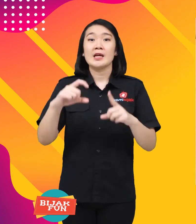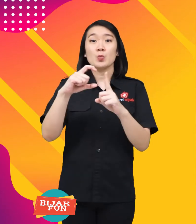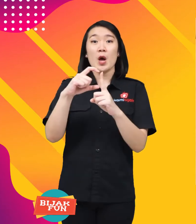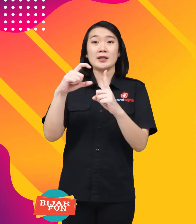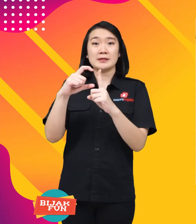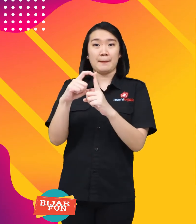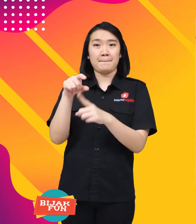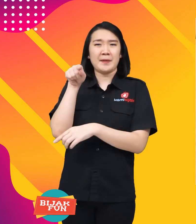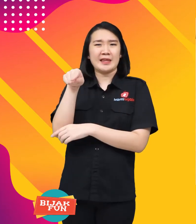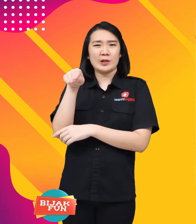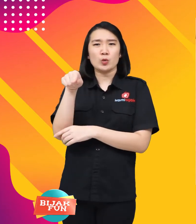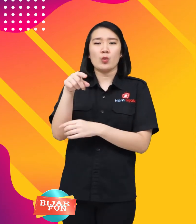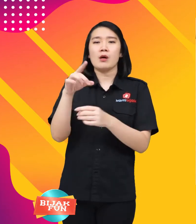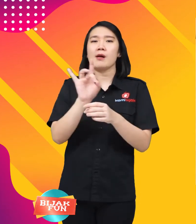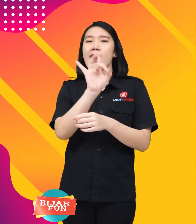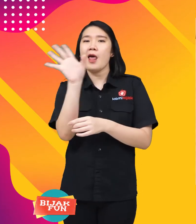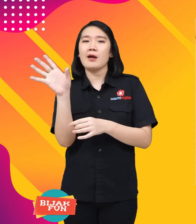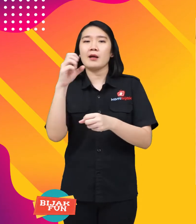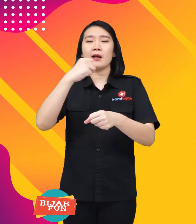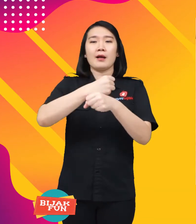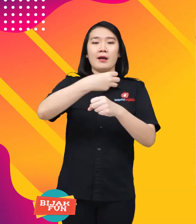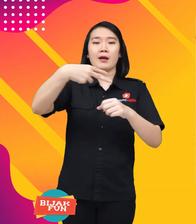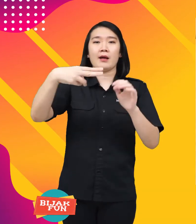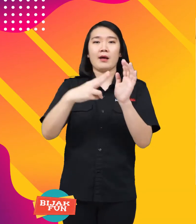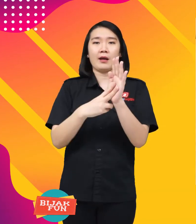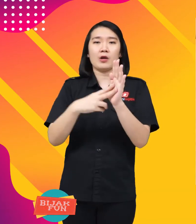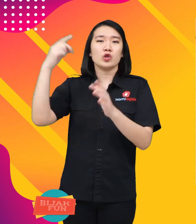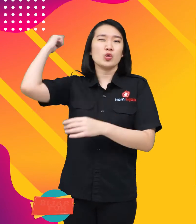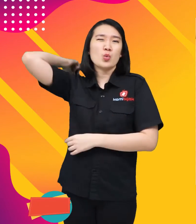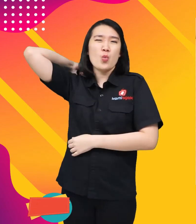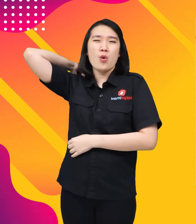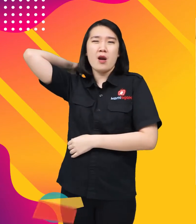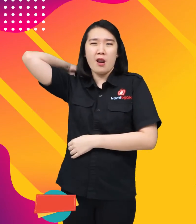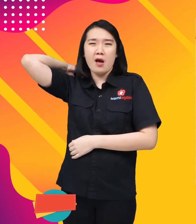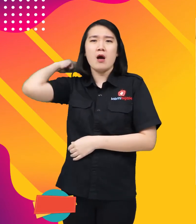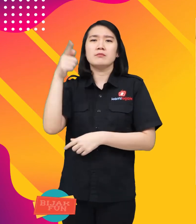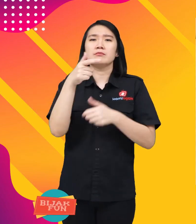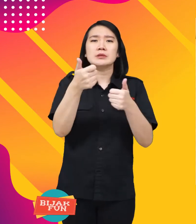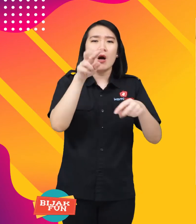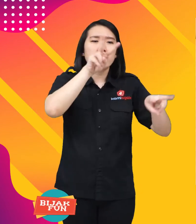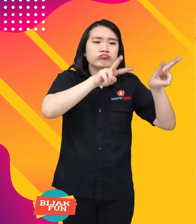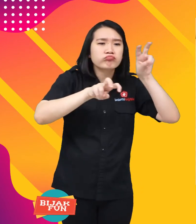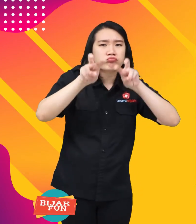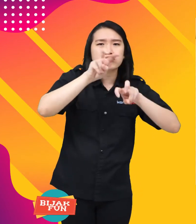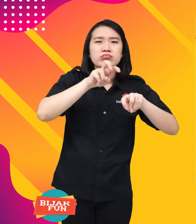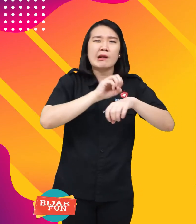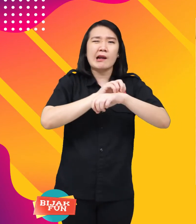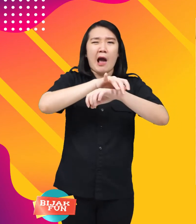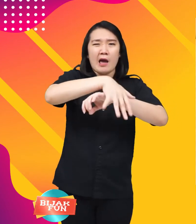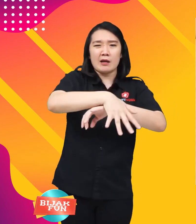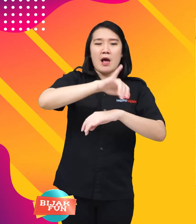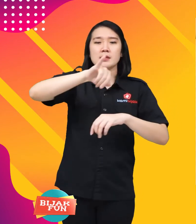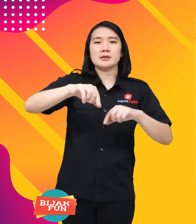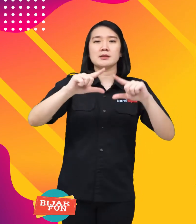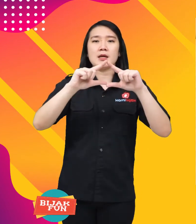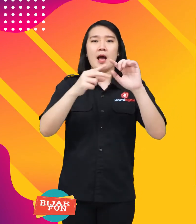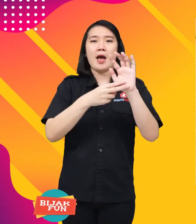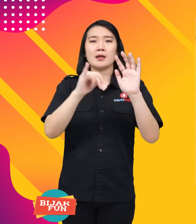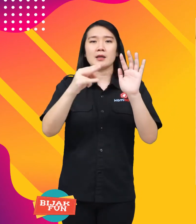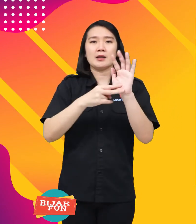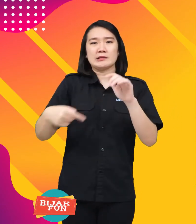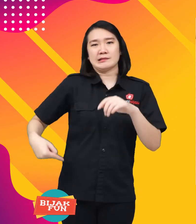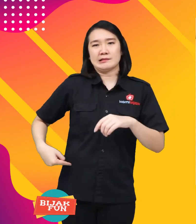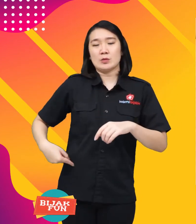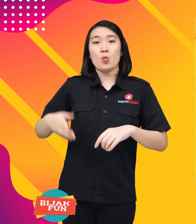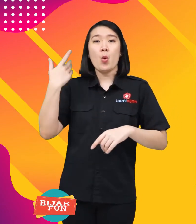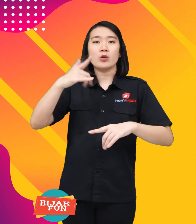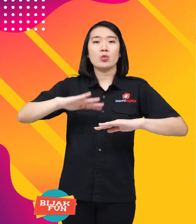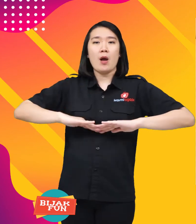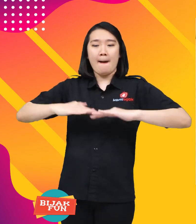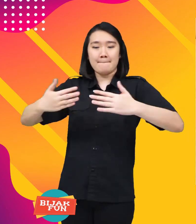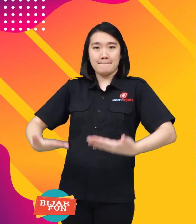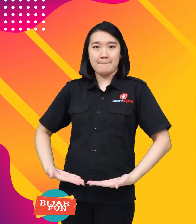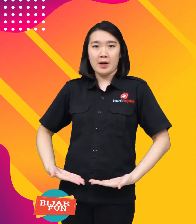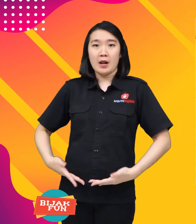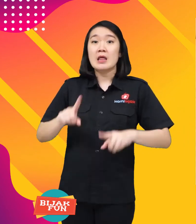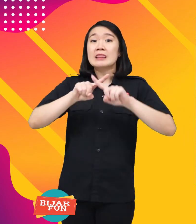Dwarfism is a bone gene disorder. can be checked for blood from the fetus during pregnancy.